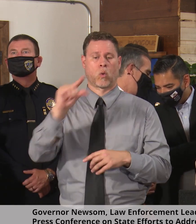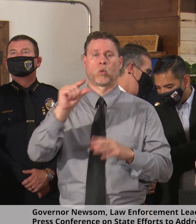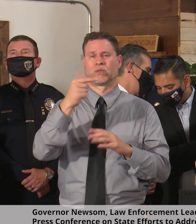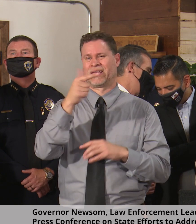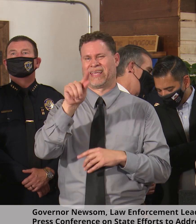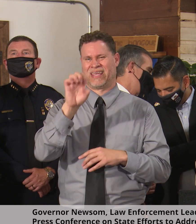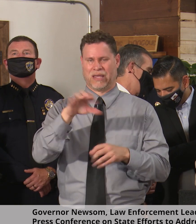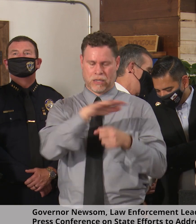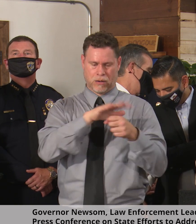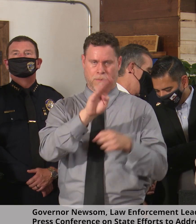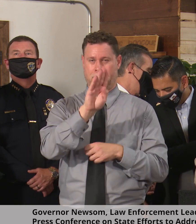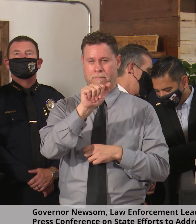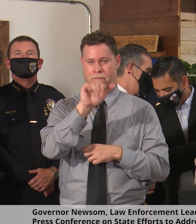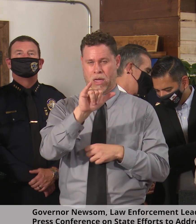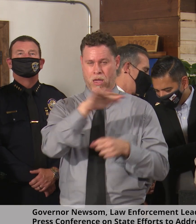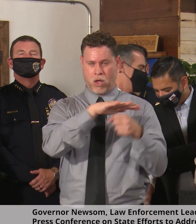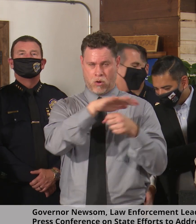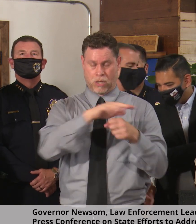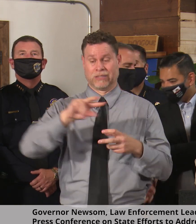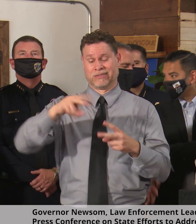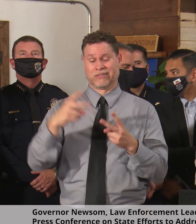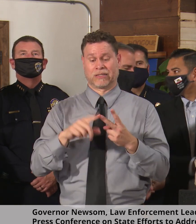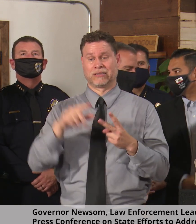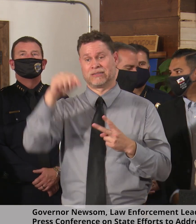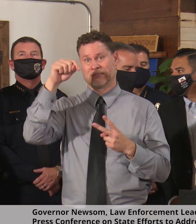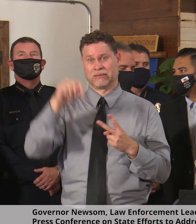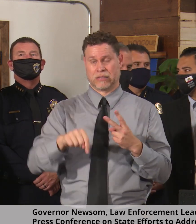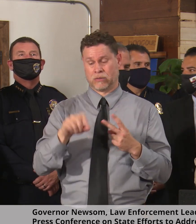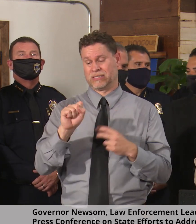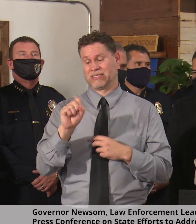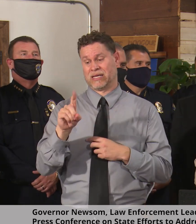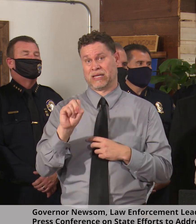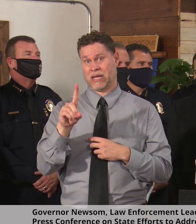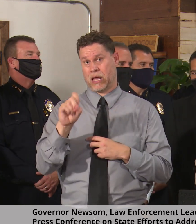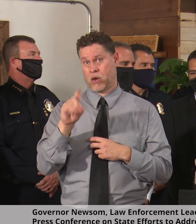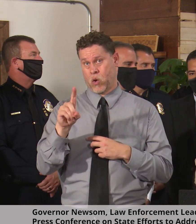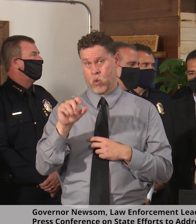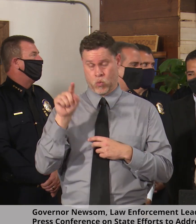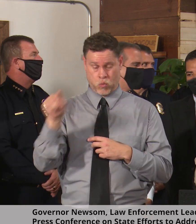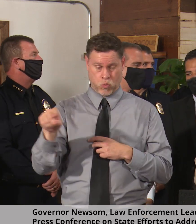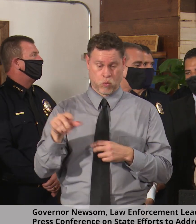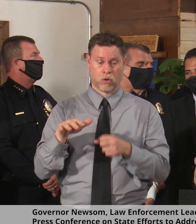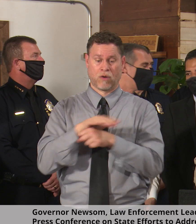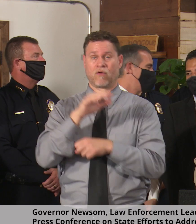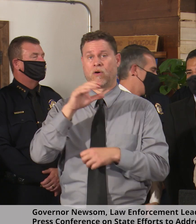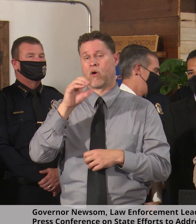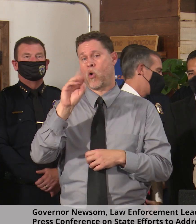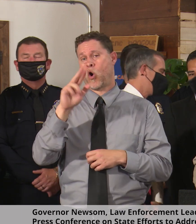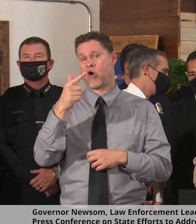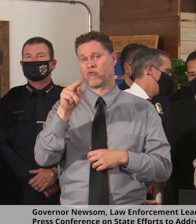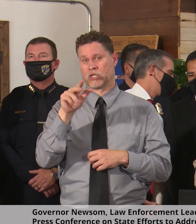cover the Bay area. The second one will be down in San Diego area which will cover Orange and Orange